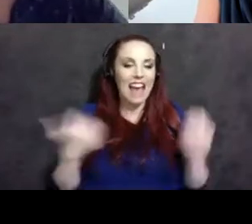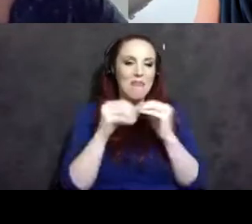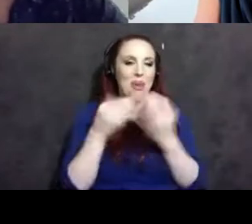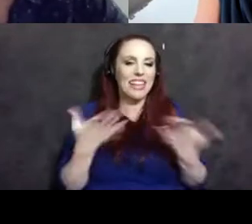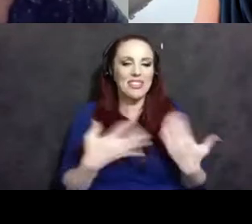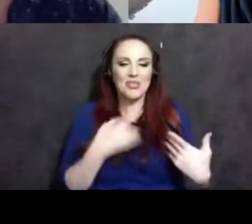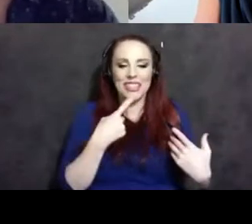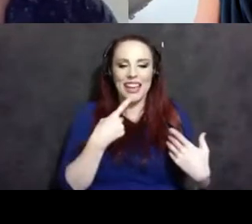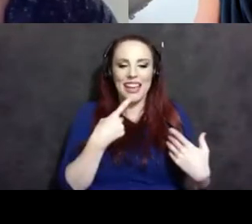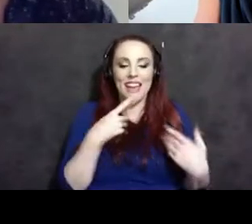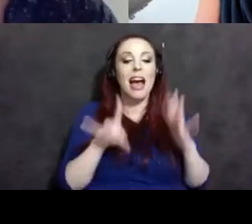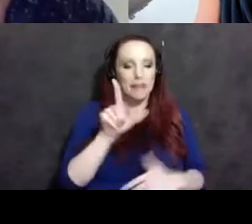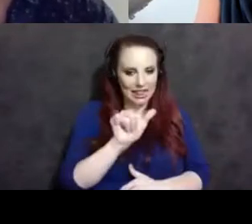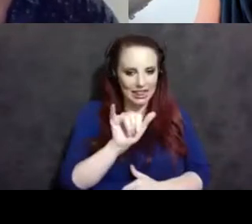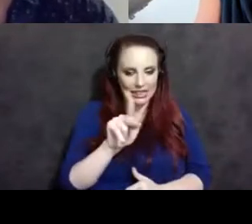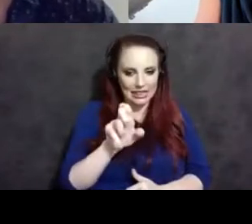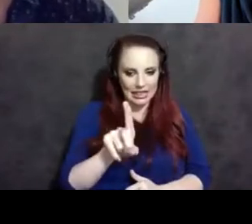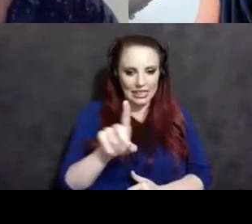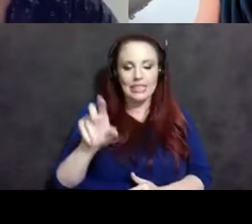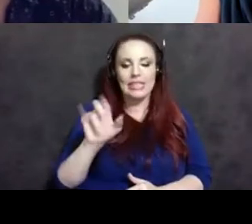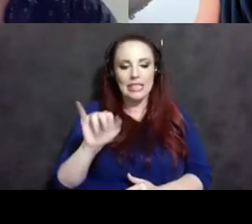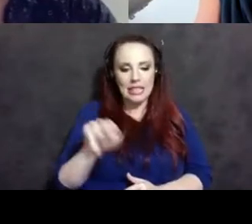Find me on LinkedIn, MaxMasure.com.